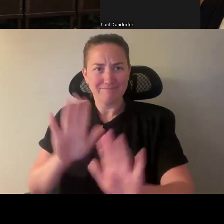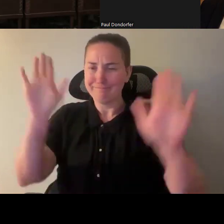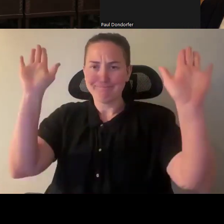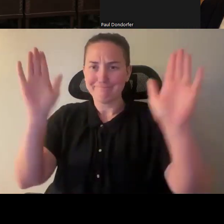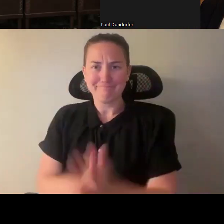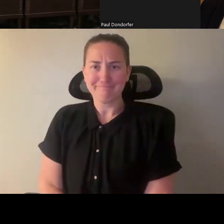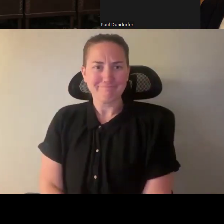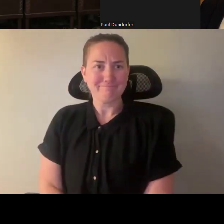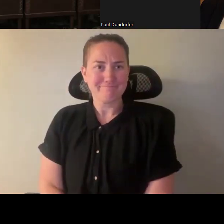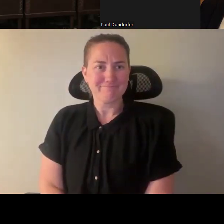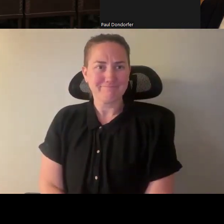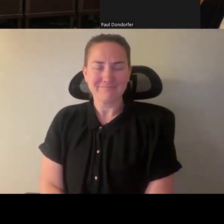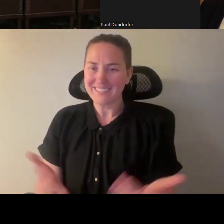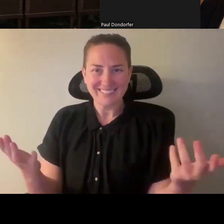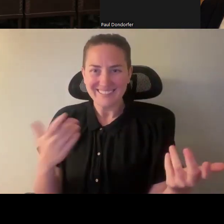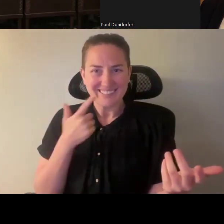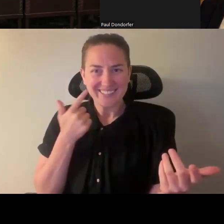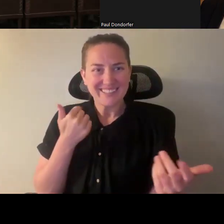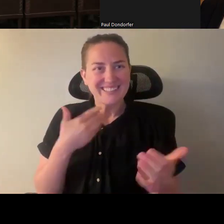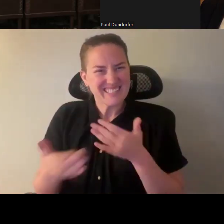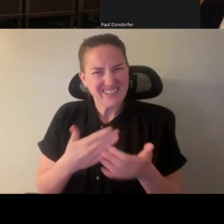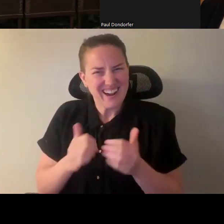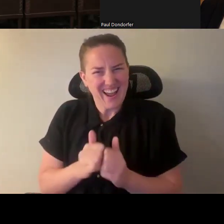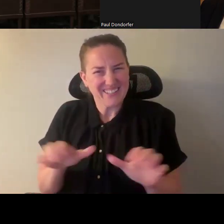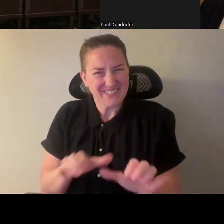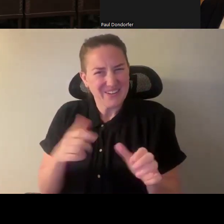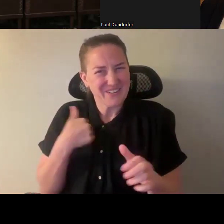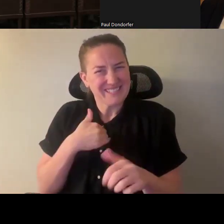um no matter how you slice it we're still going backwards and